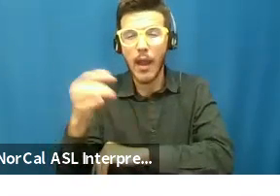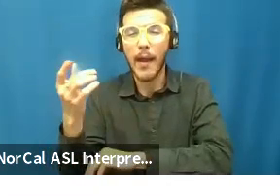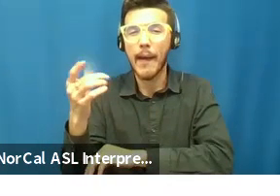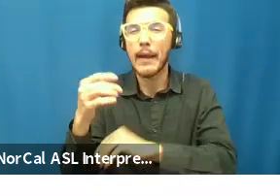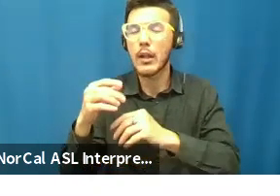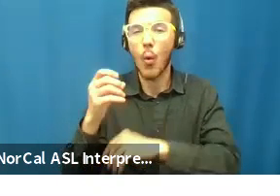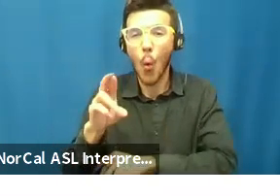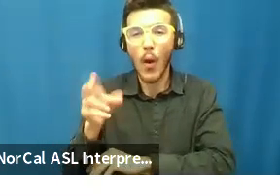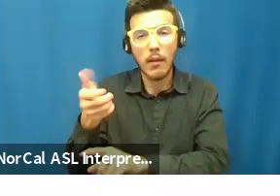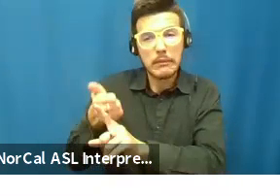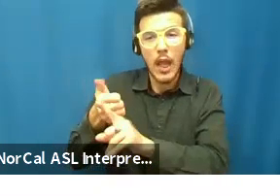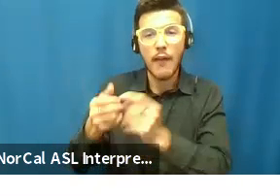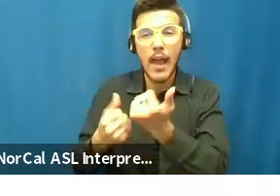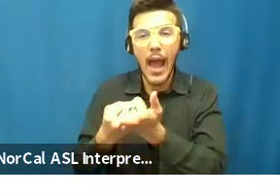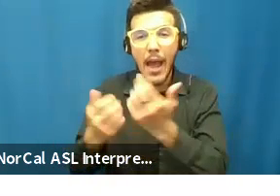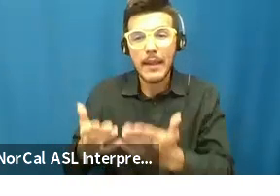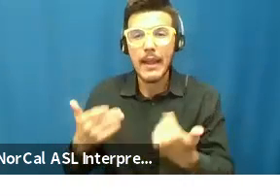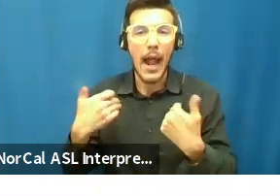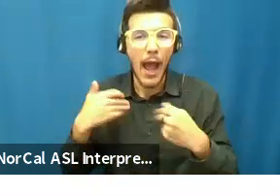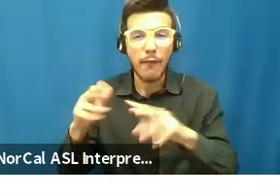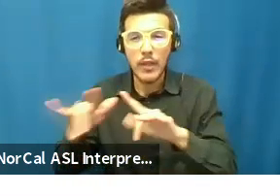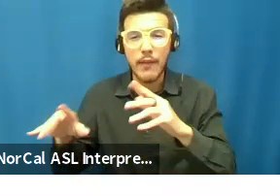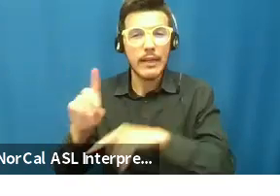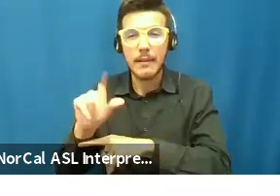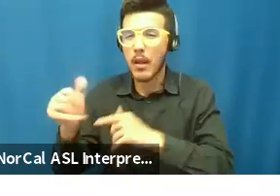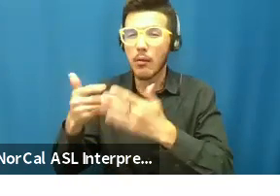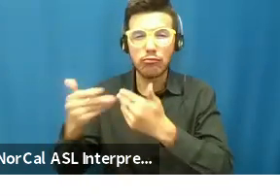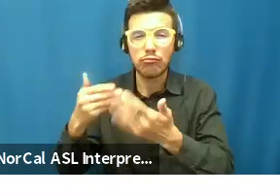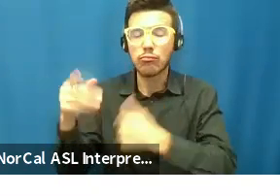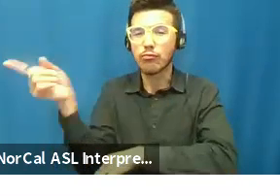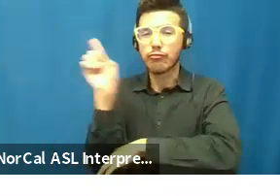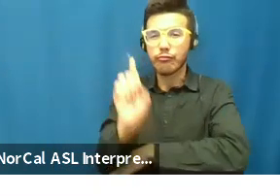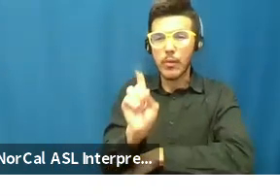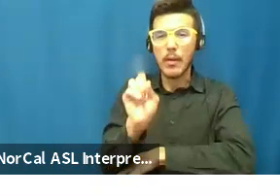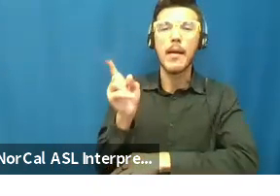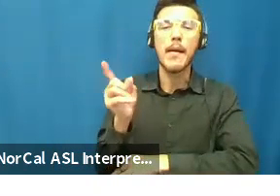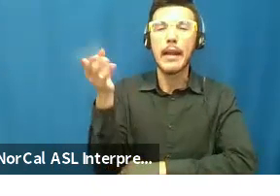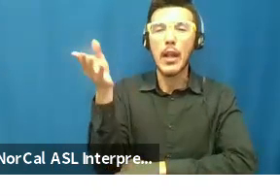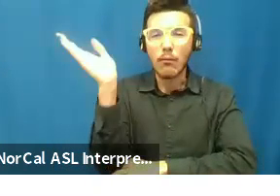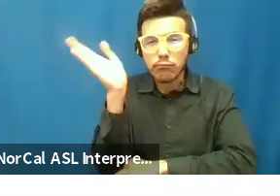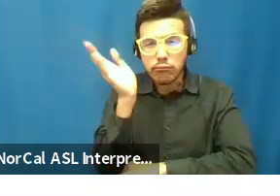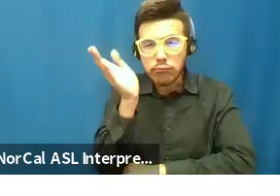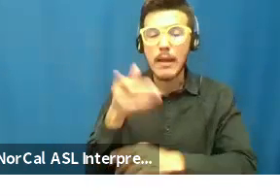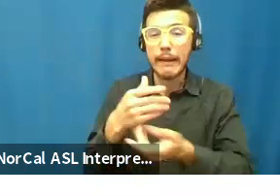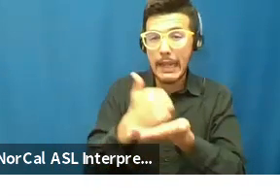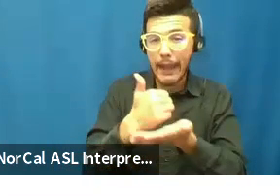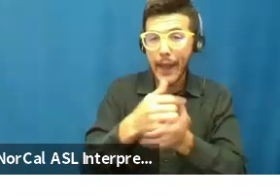had visual disabilities, they come as guest speakers and help kind of the members work